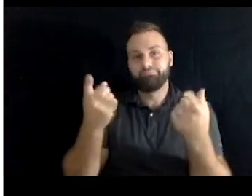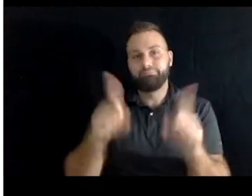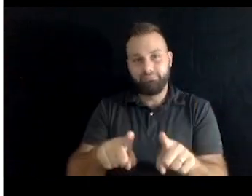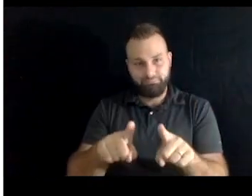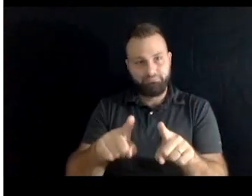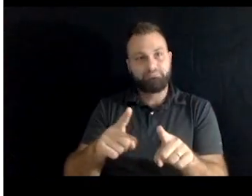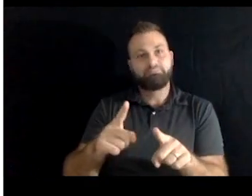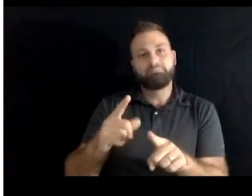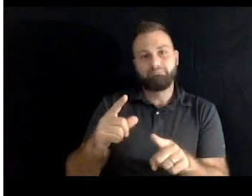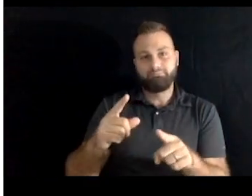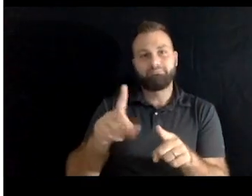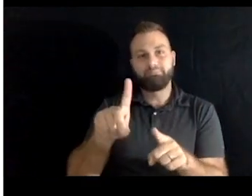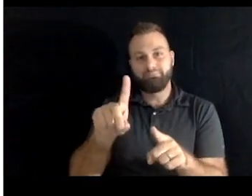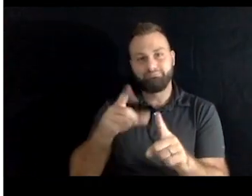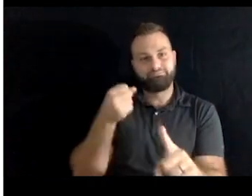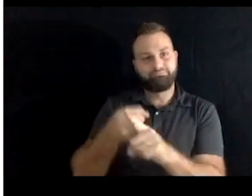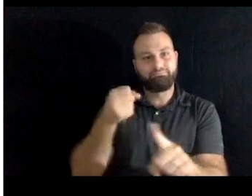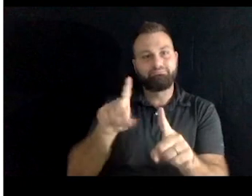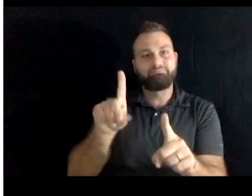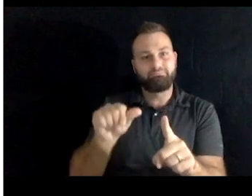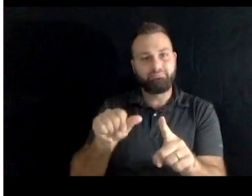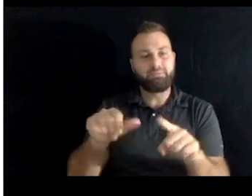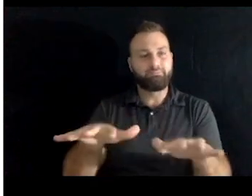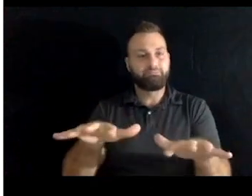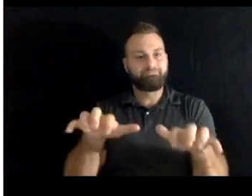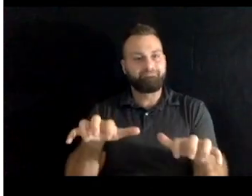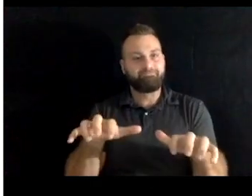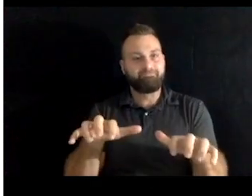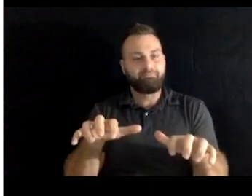Quadriplegia and using motorized wheelchair for mobility. I reside in Yardley,